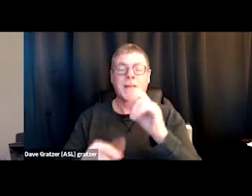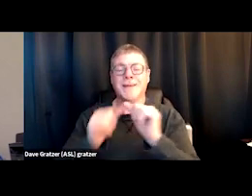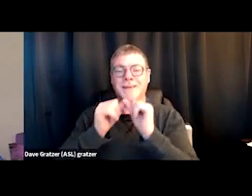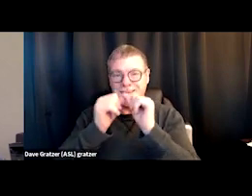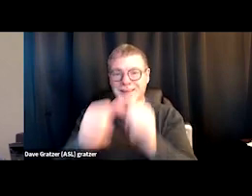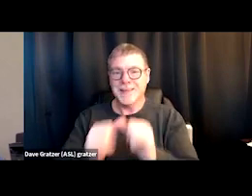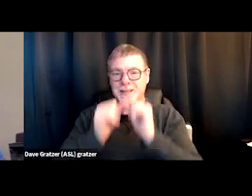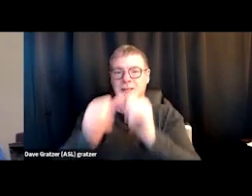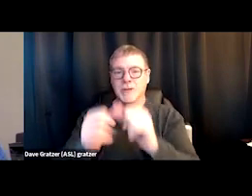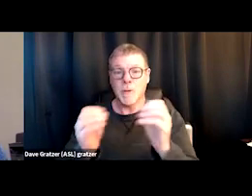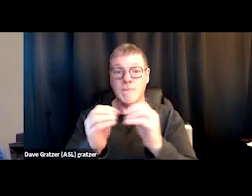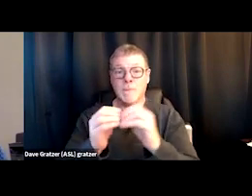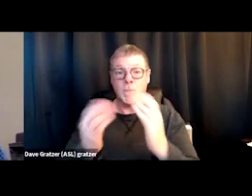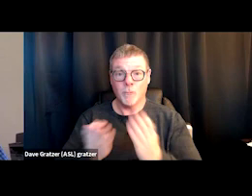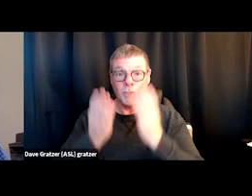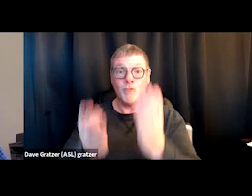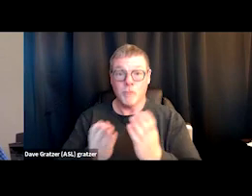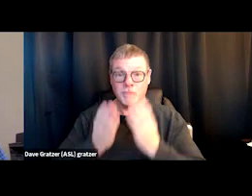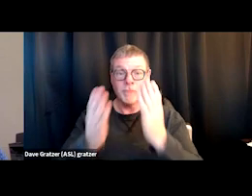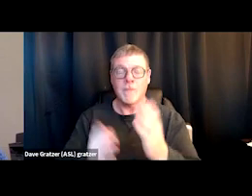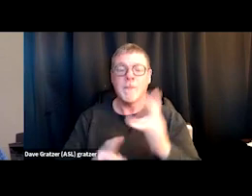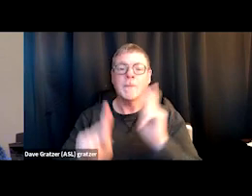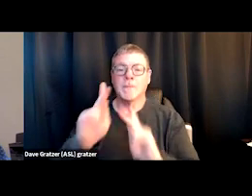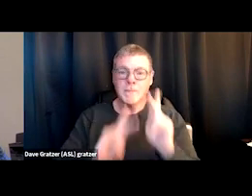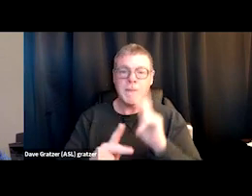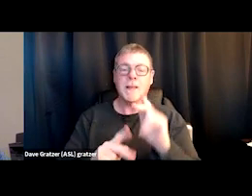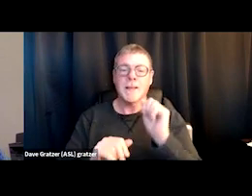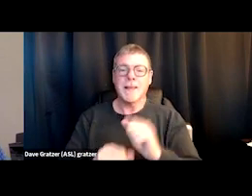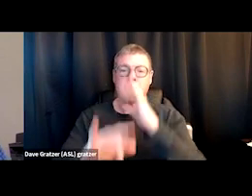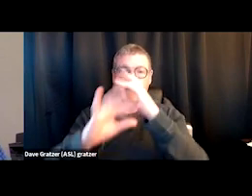and more offerings so that people can be attracted to,